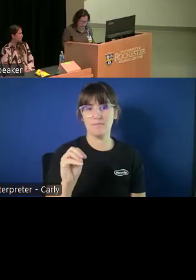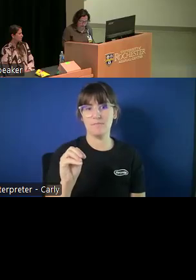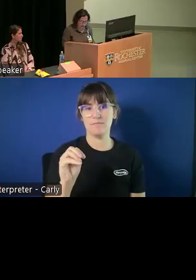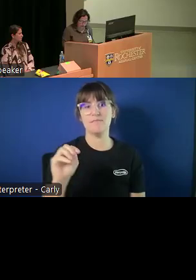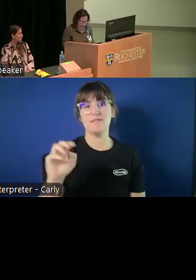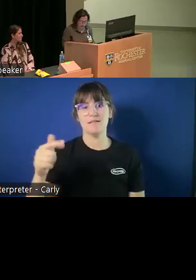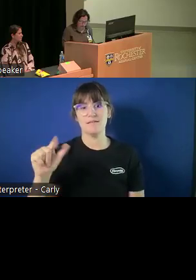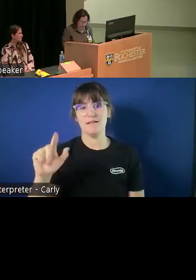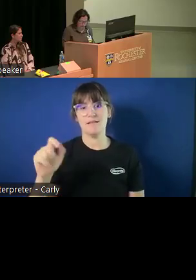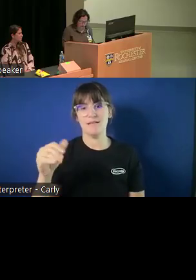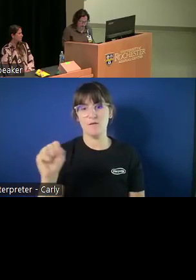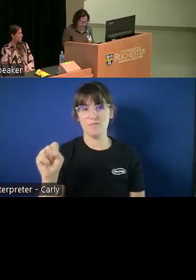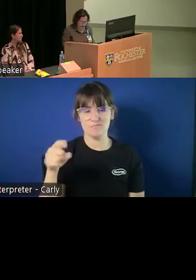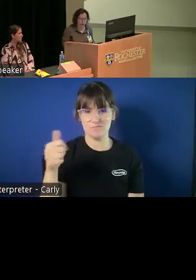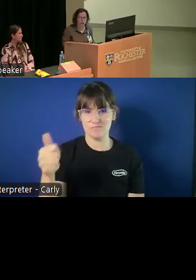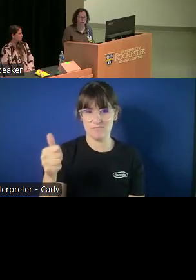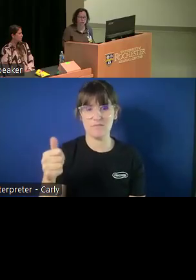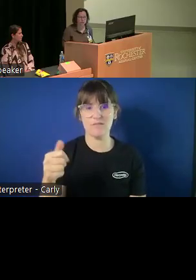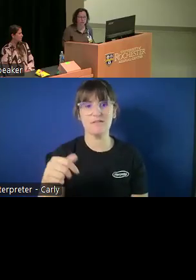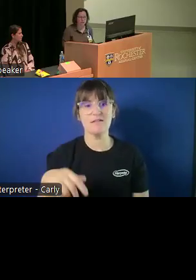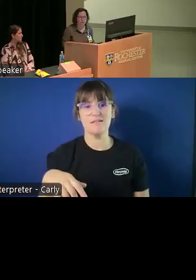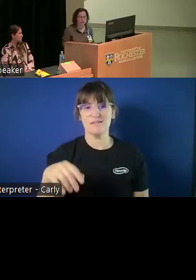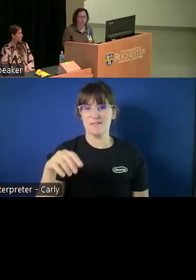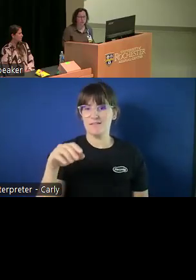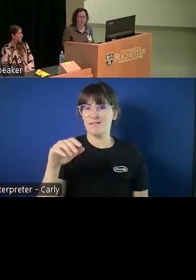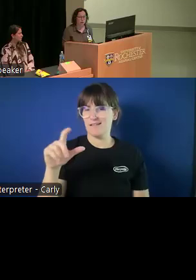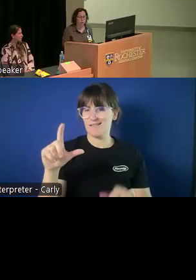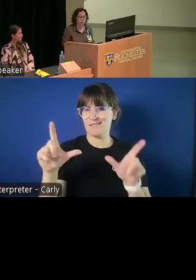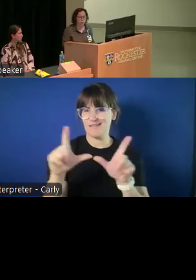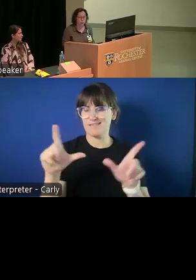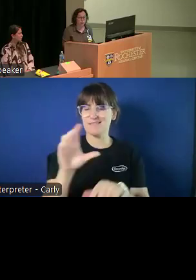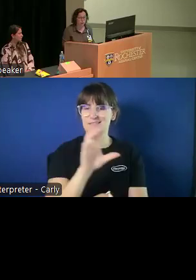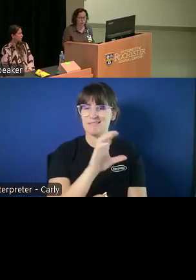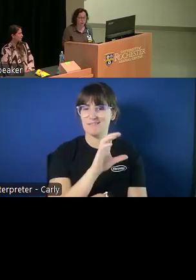professor of psychiatry and a licensed clinical psychologist um she is our departmental wellness